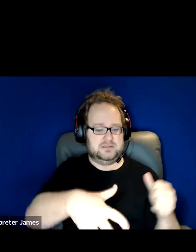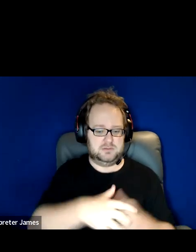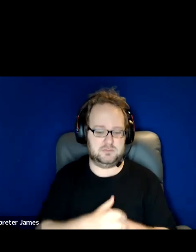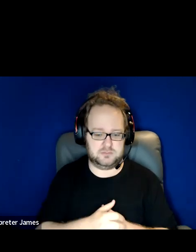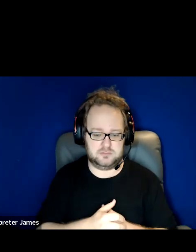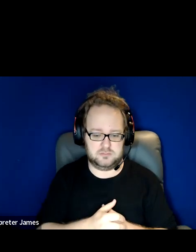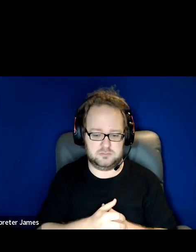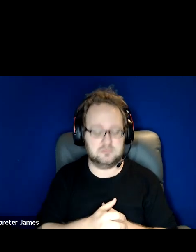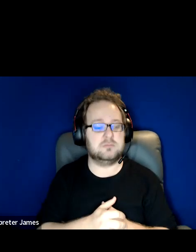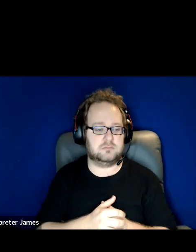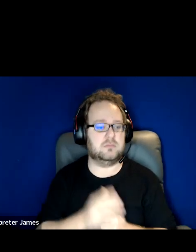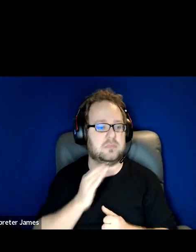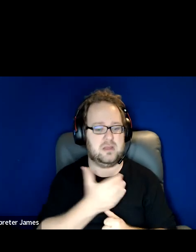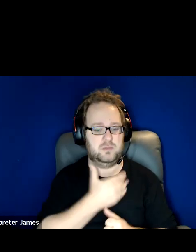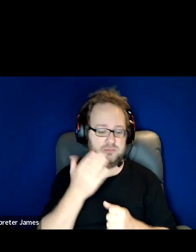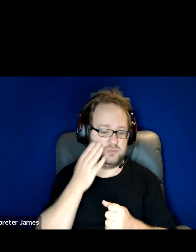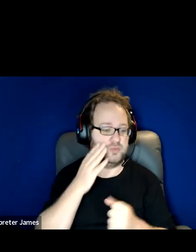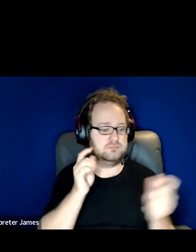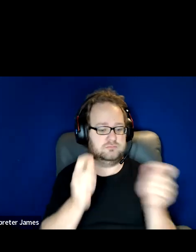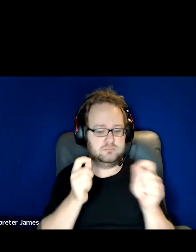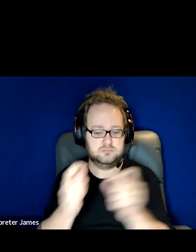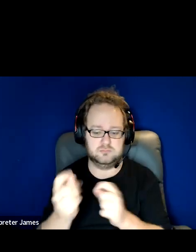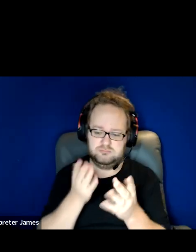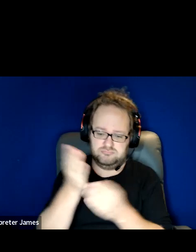evolving recommendations in ways that are understandable